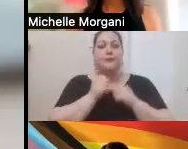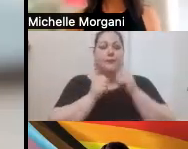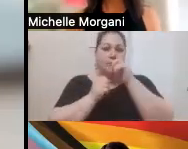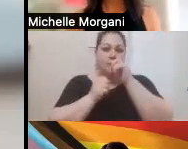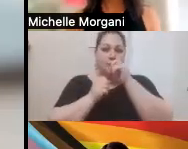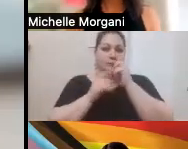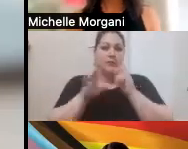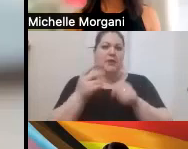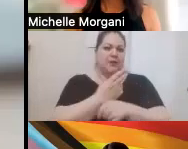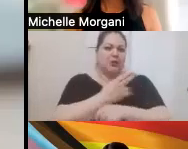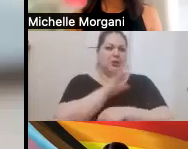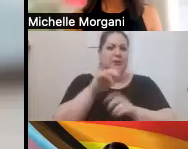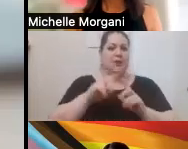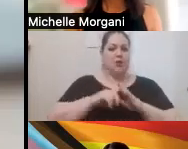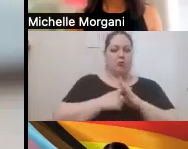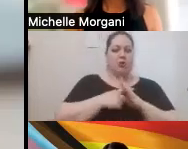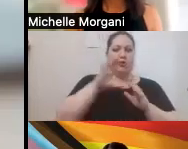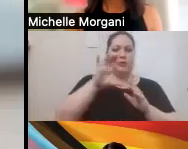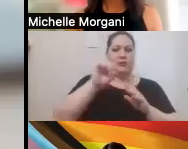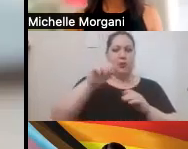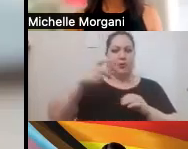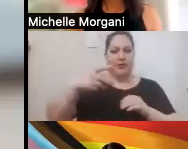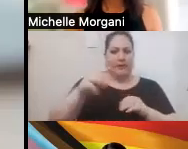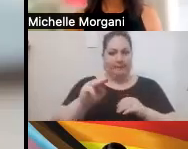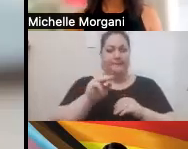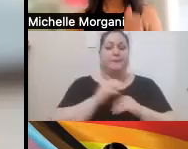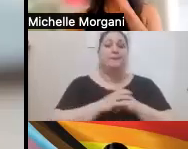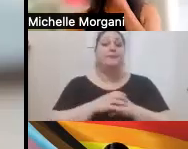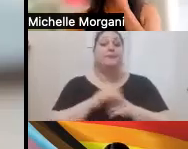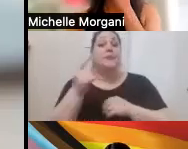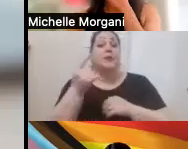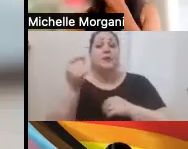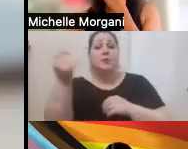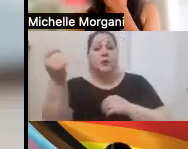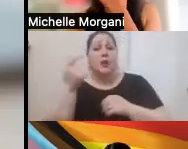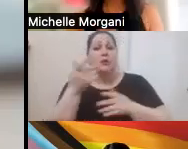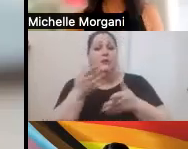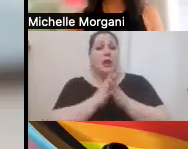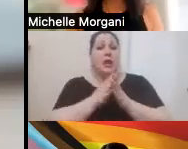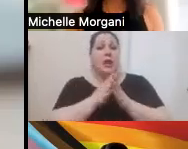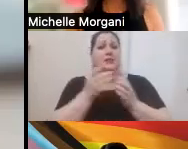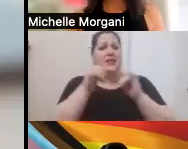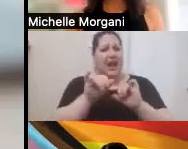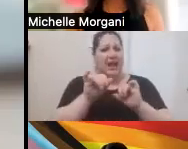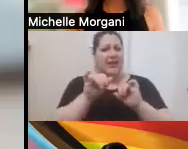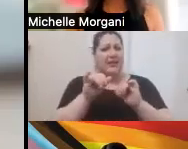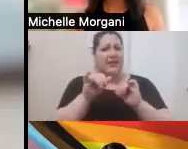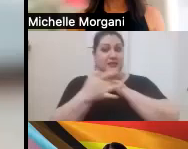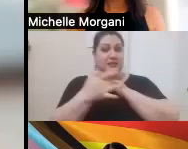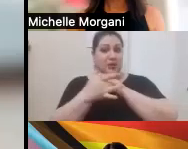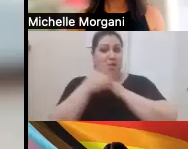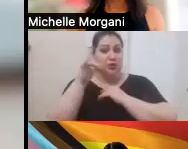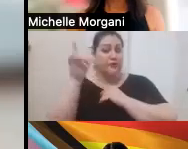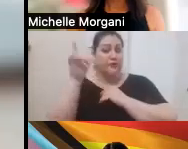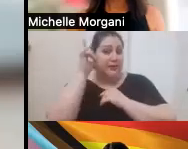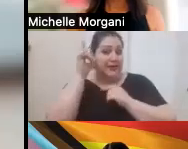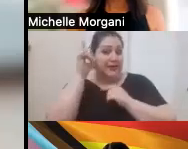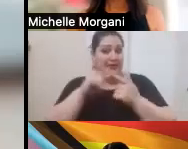And then somebody else asked, is there any technology for listening to the lungs? And Michelle wrote that the visual or amplified